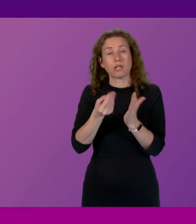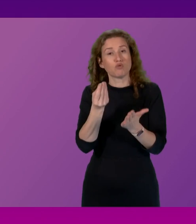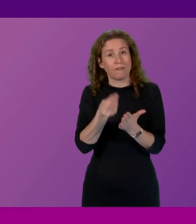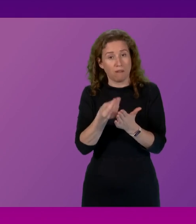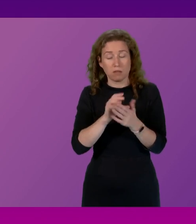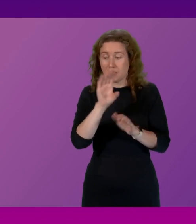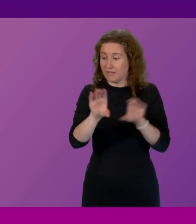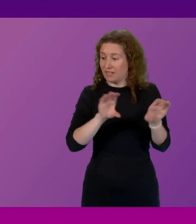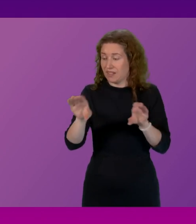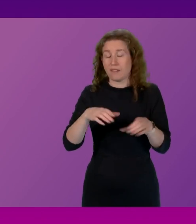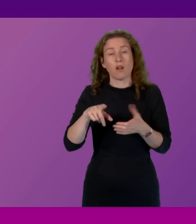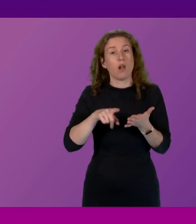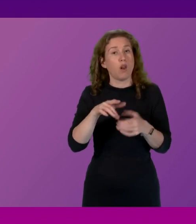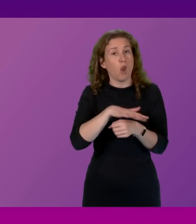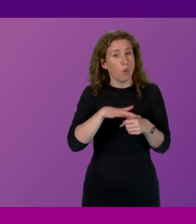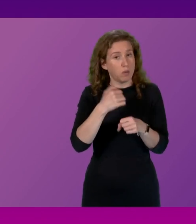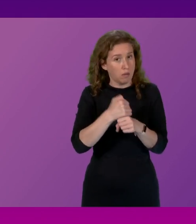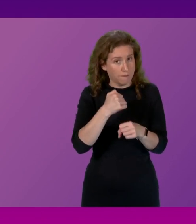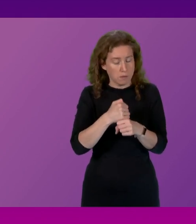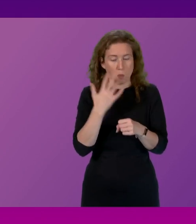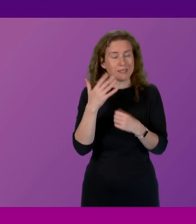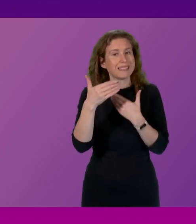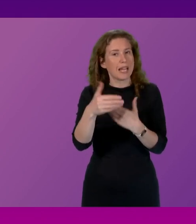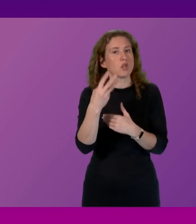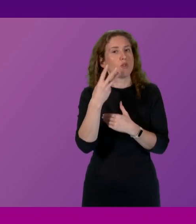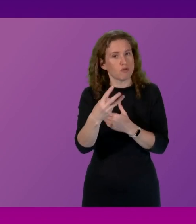local government at stage 3 of the budget bill.”—